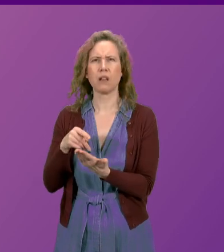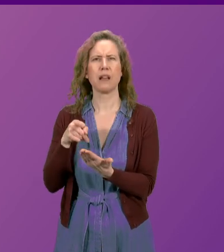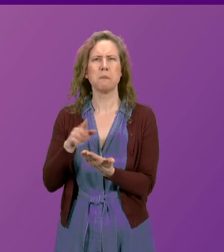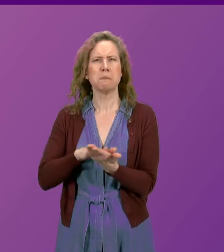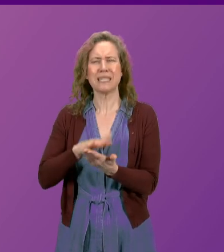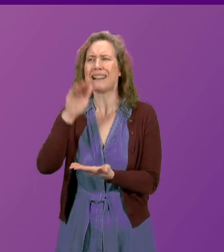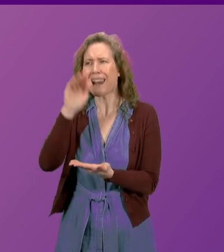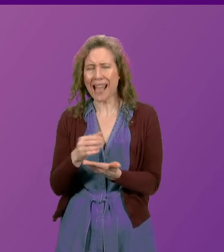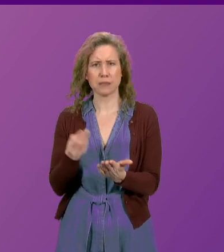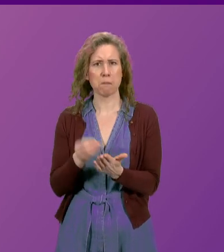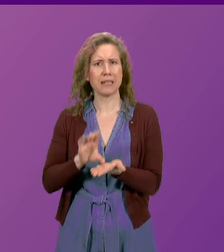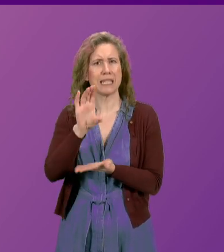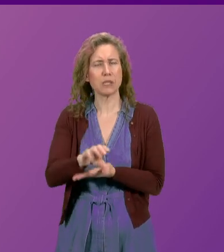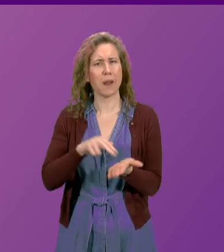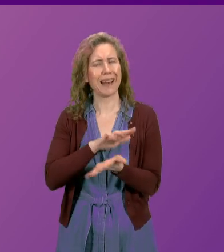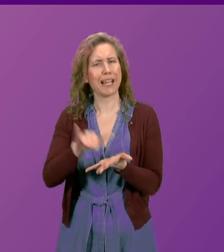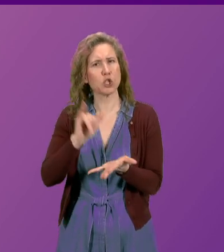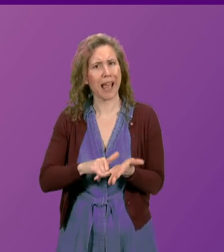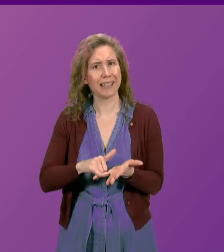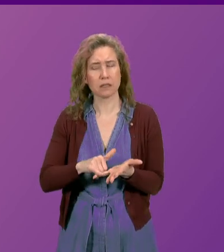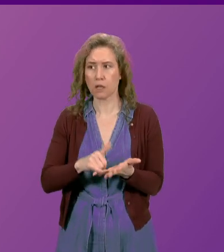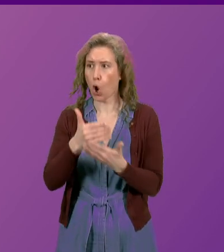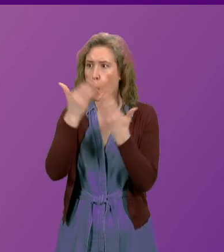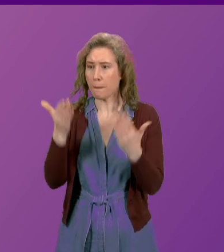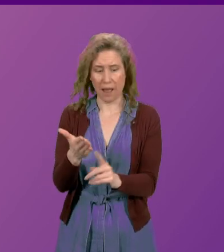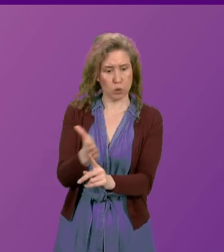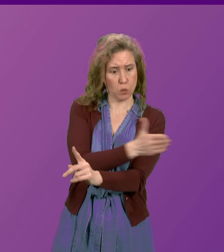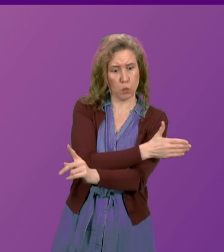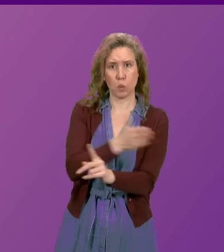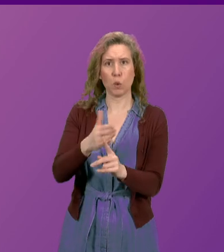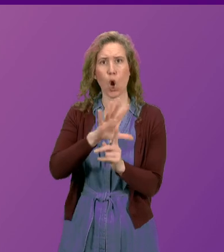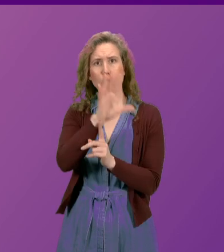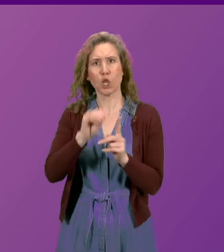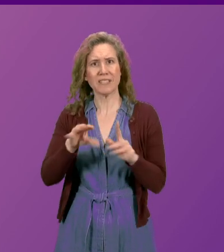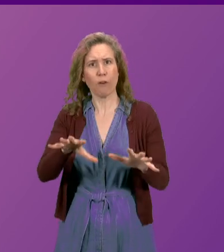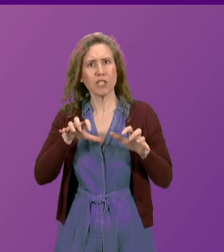increases in health spending than those during the worst years of Conservative austerity.